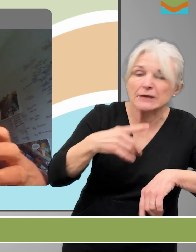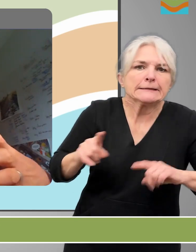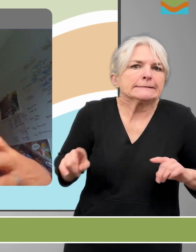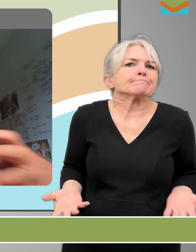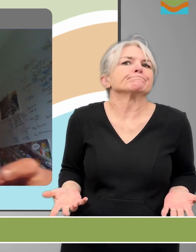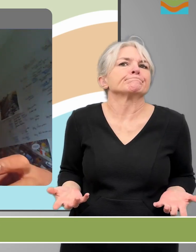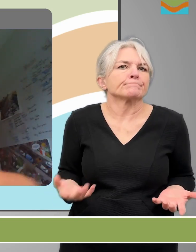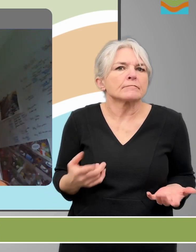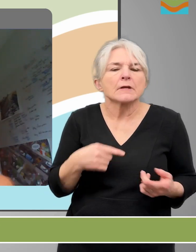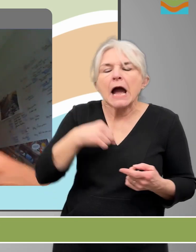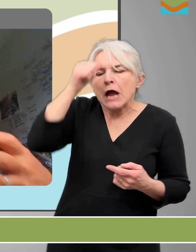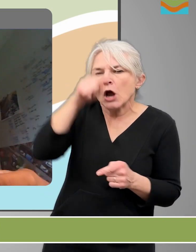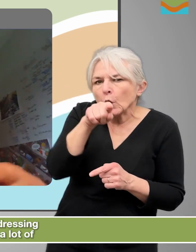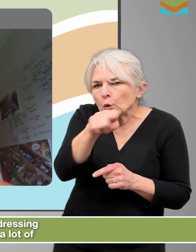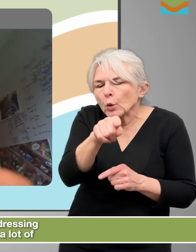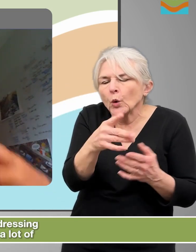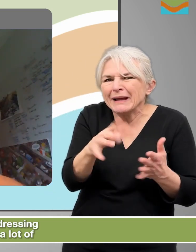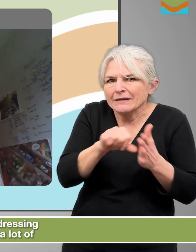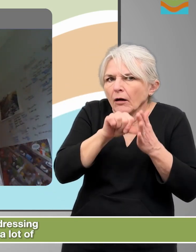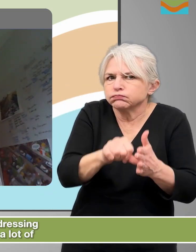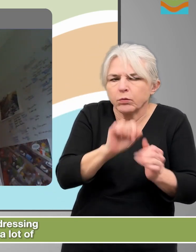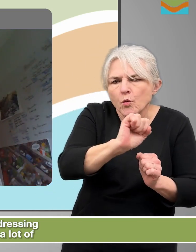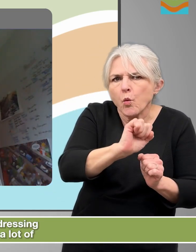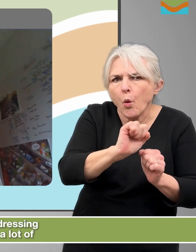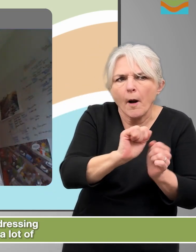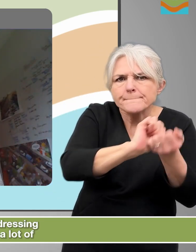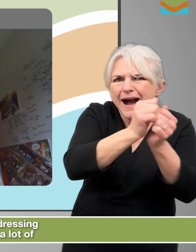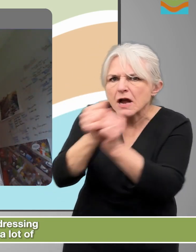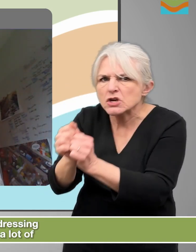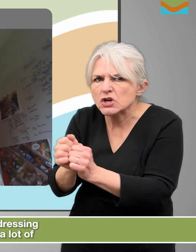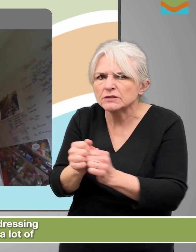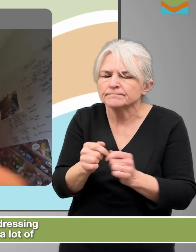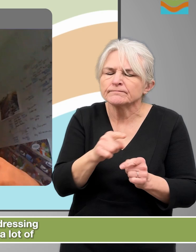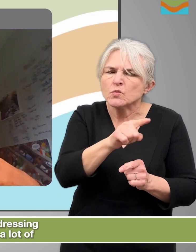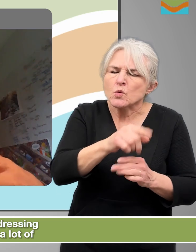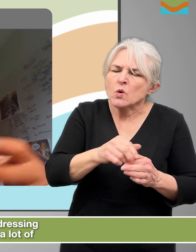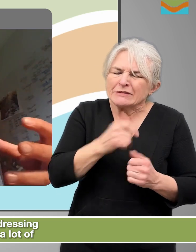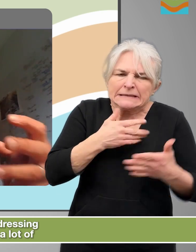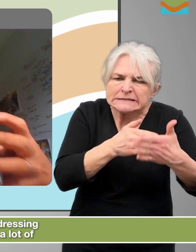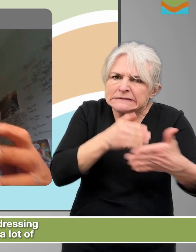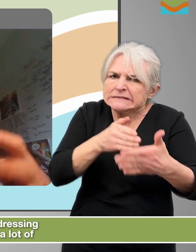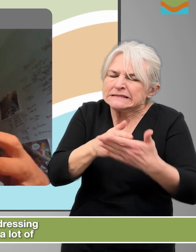it's very administrative and very bureaucratic, but it is part of what PGN is addressing and showcasing that we have a lot of